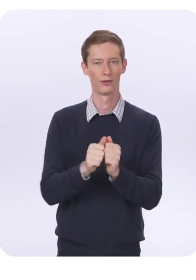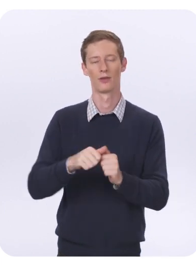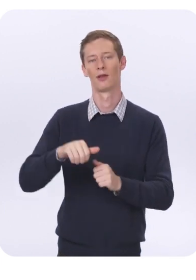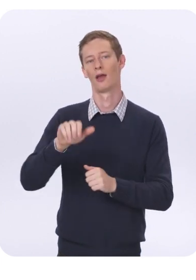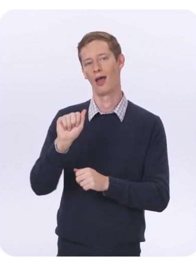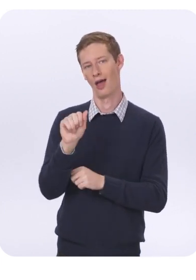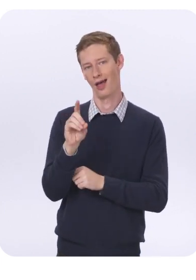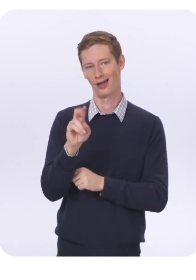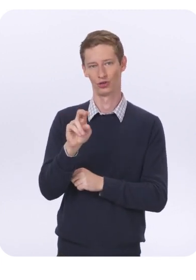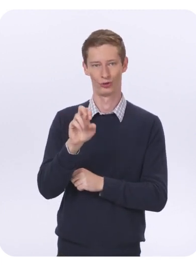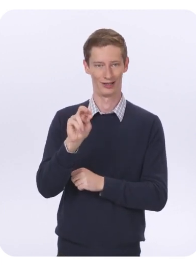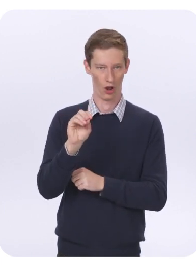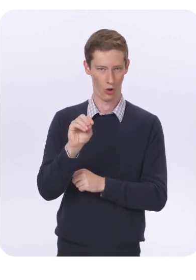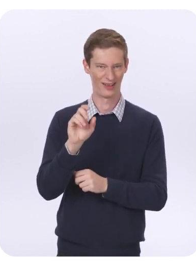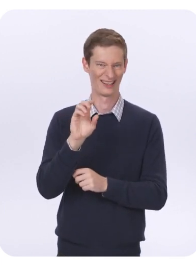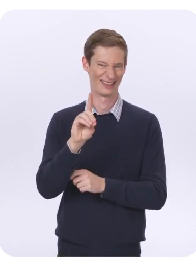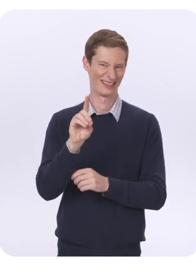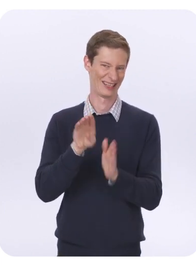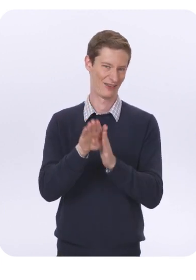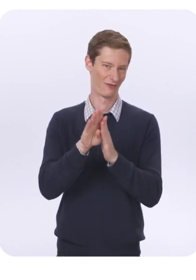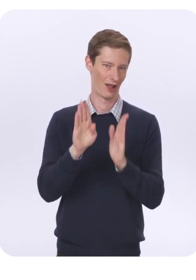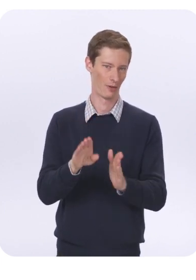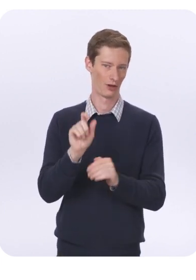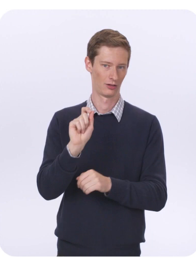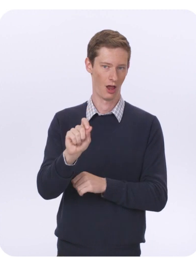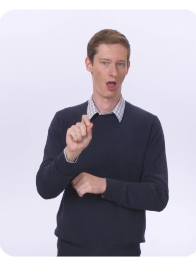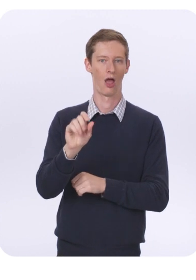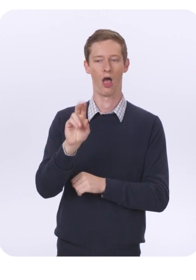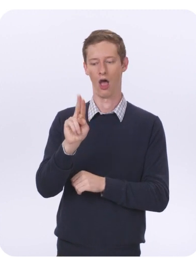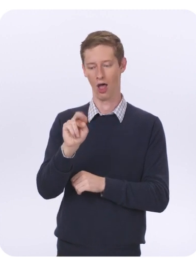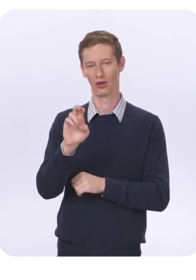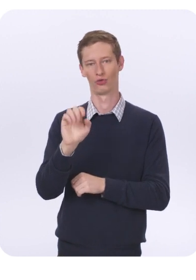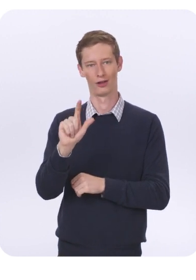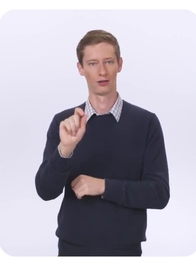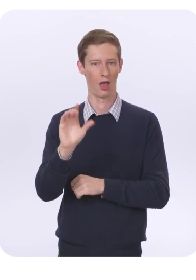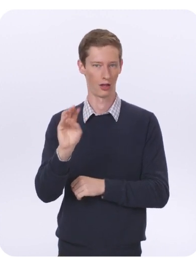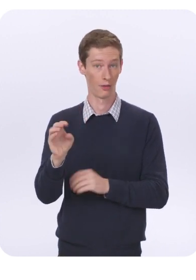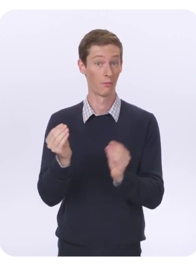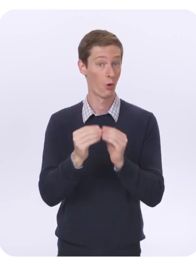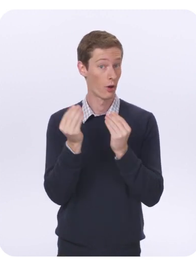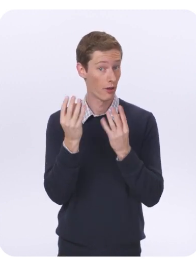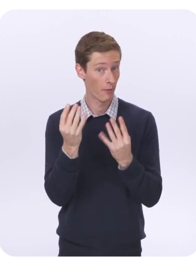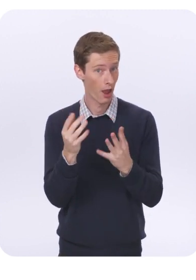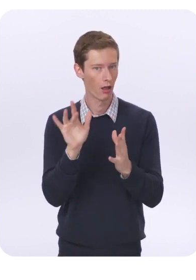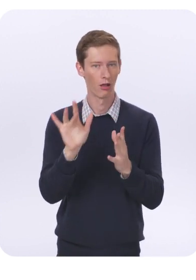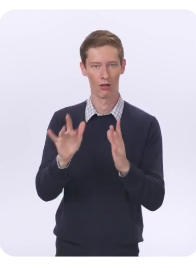More information and access to the Offline Compiler can be found at our Qualcomm developer network